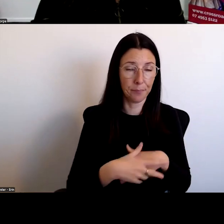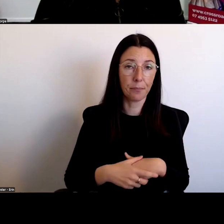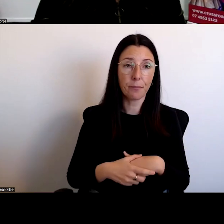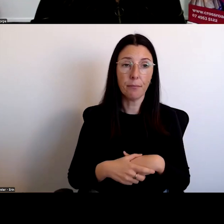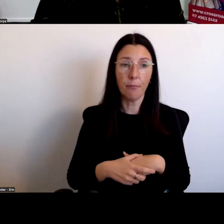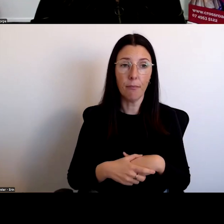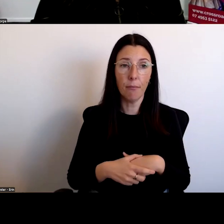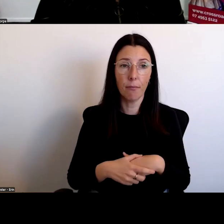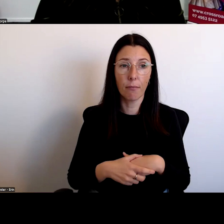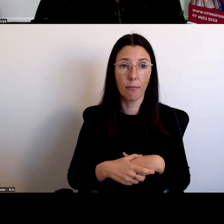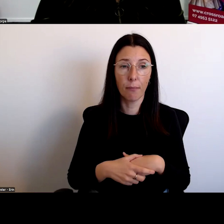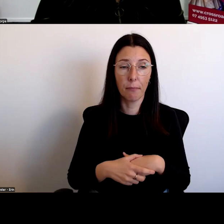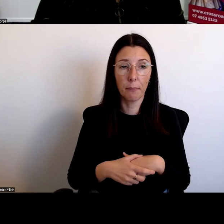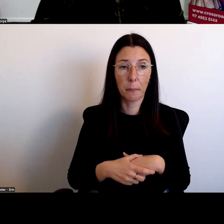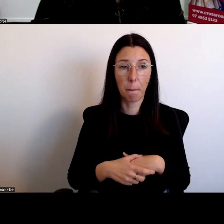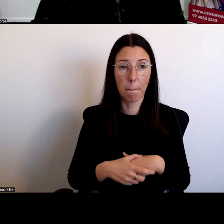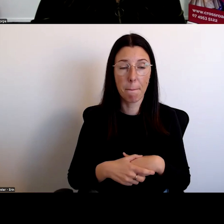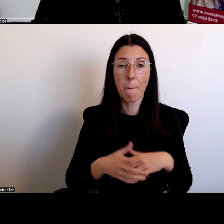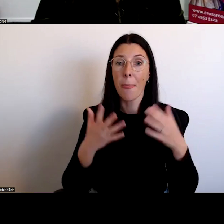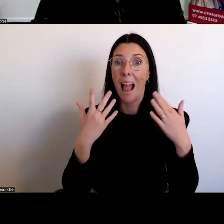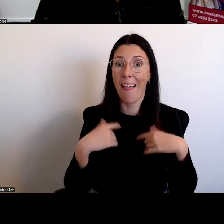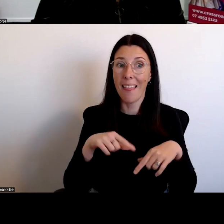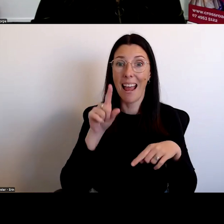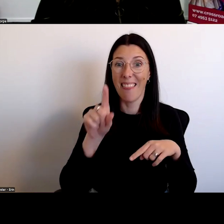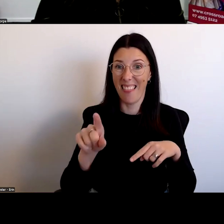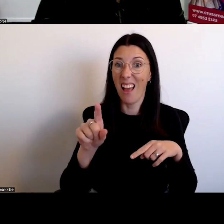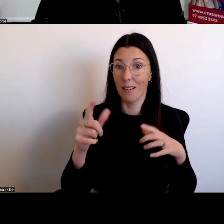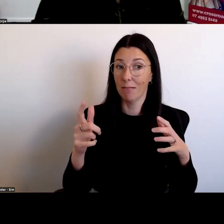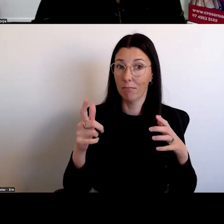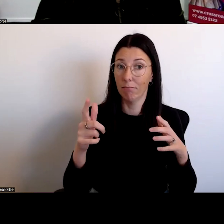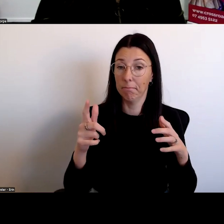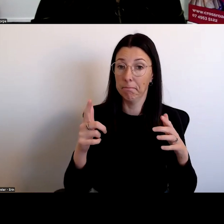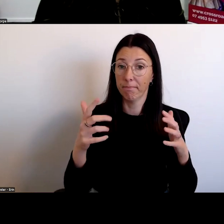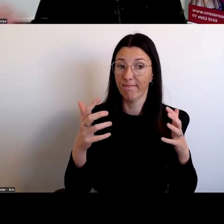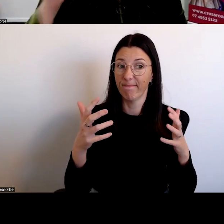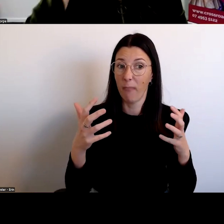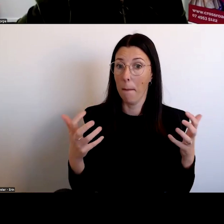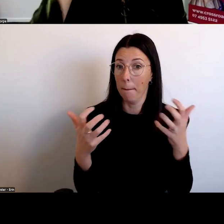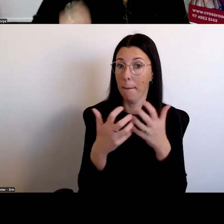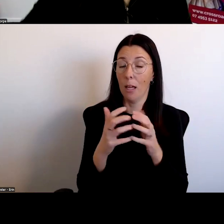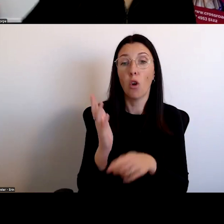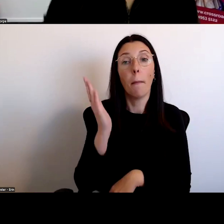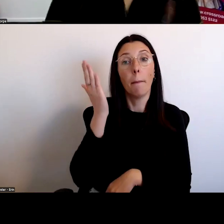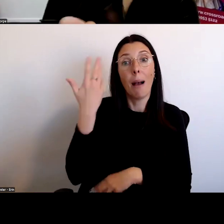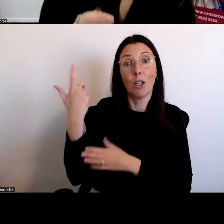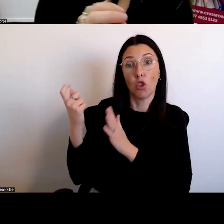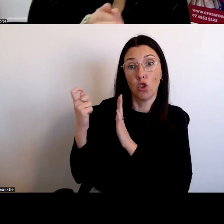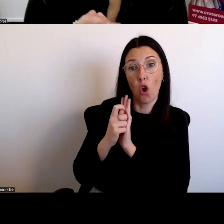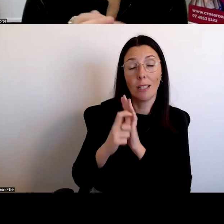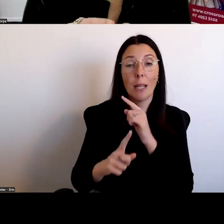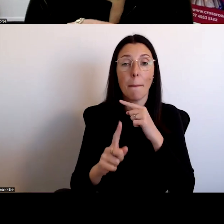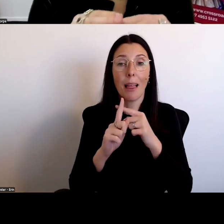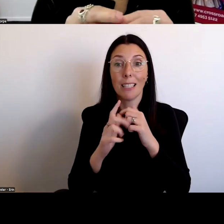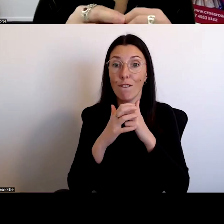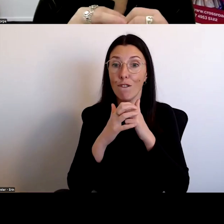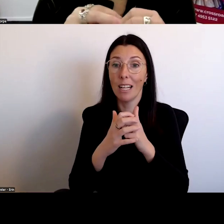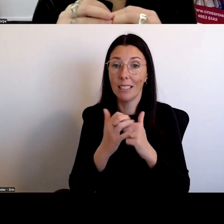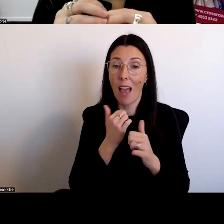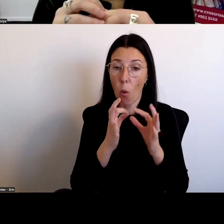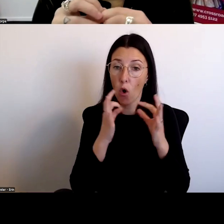with those previous, past donors, friends of the organisation, so that was rolling out